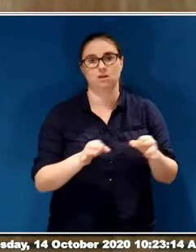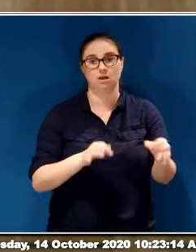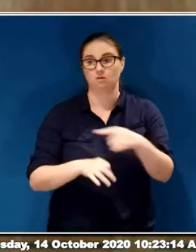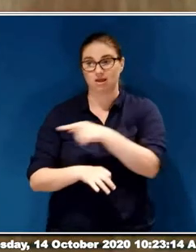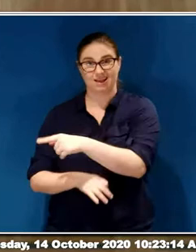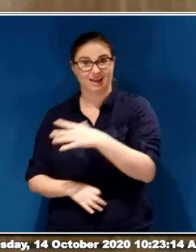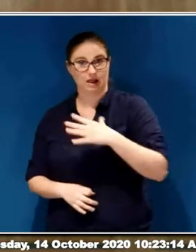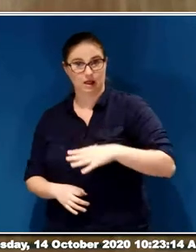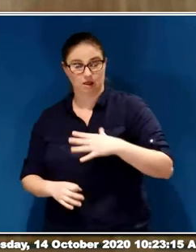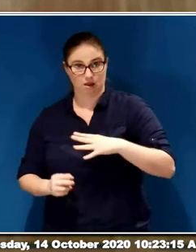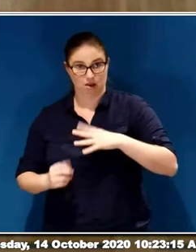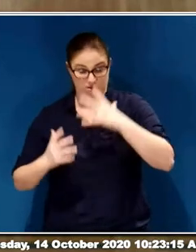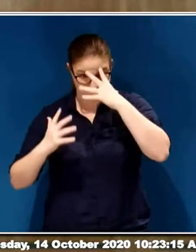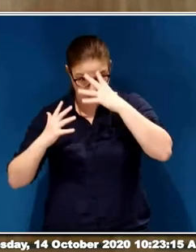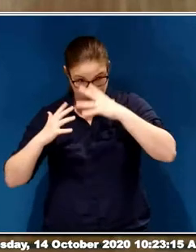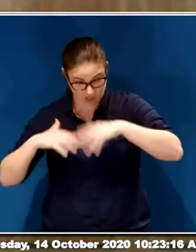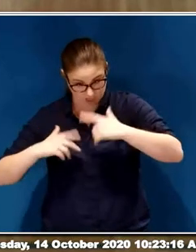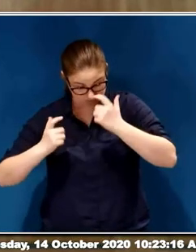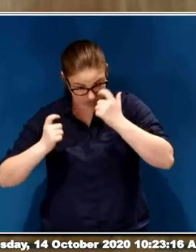and there was a room next door, if he was feeling completely